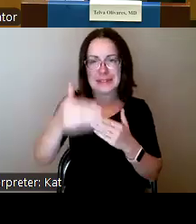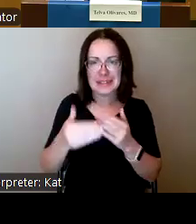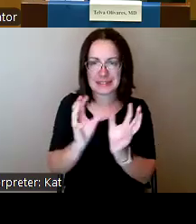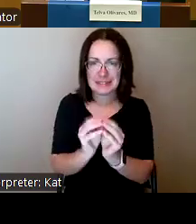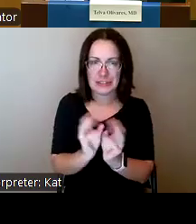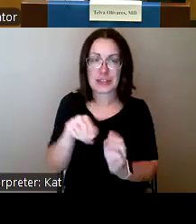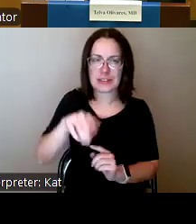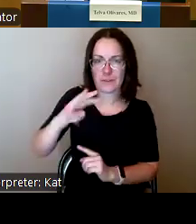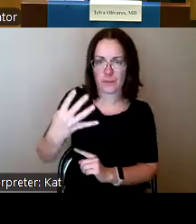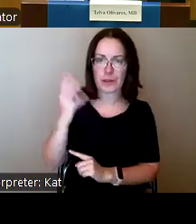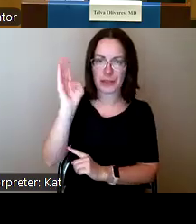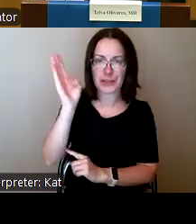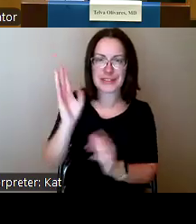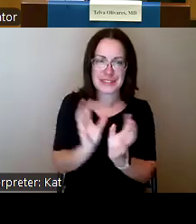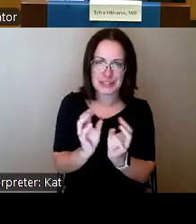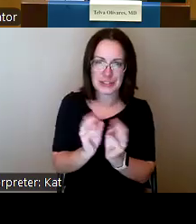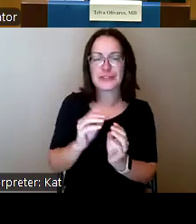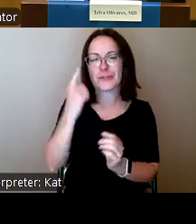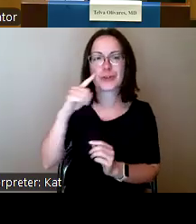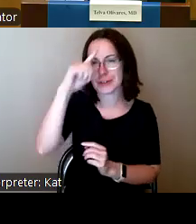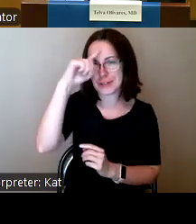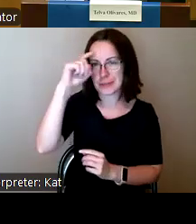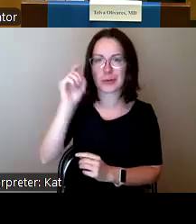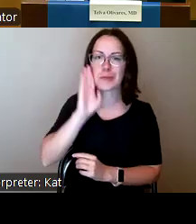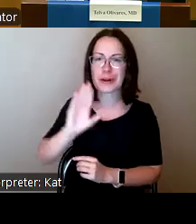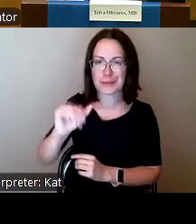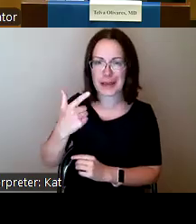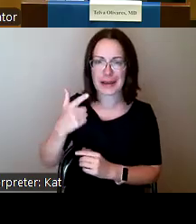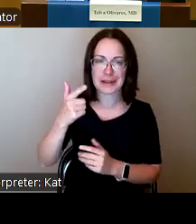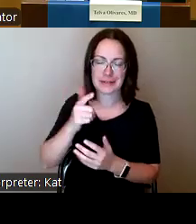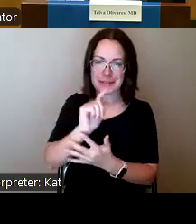session in our summer brown bag series. We're glad to see you all in person. And those of you